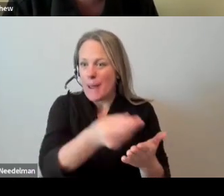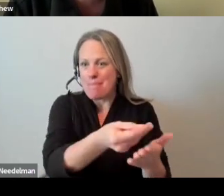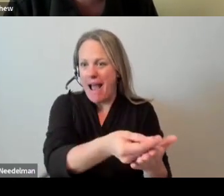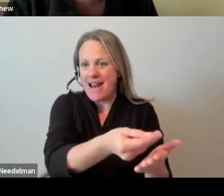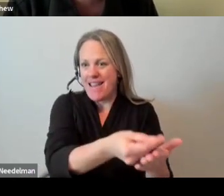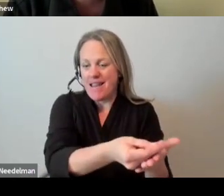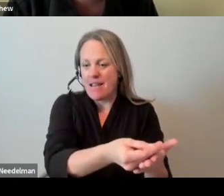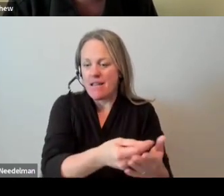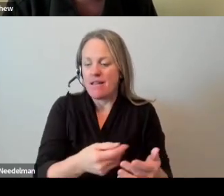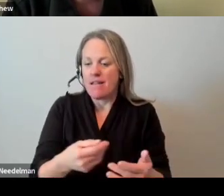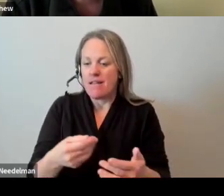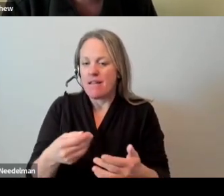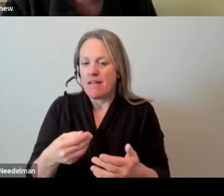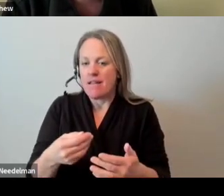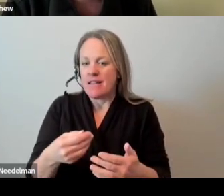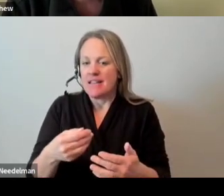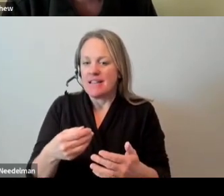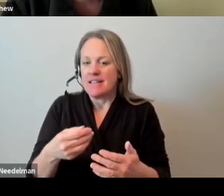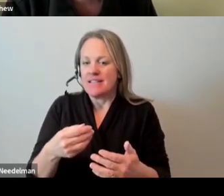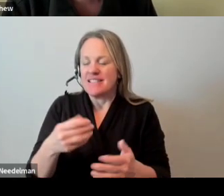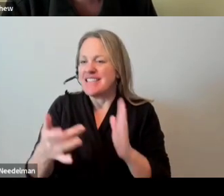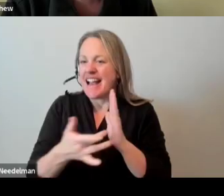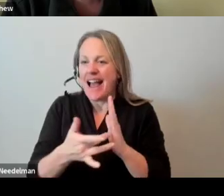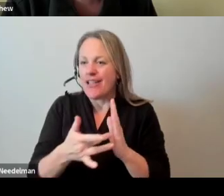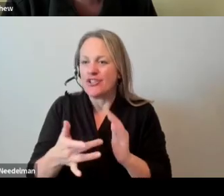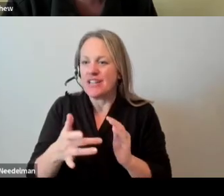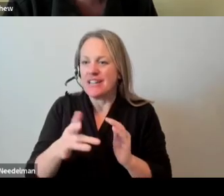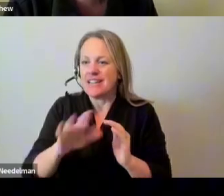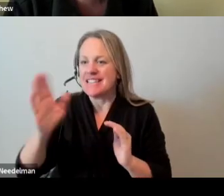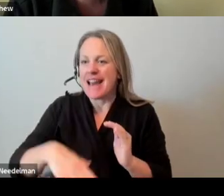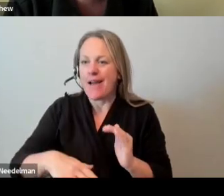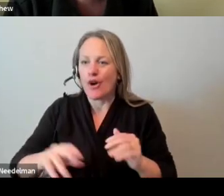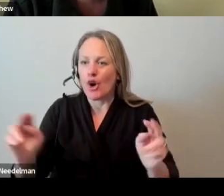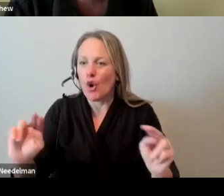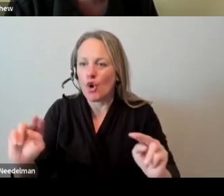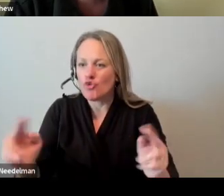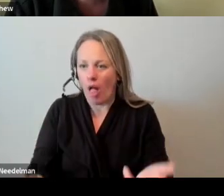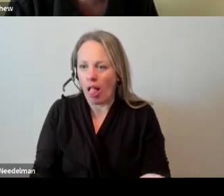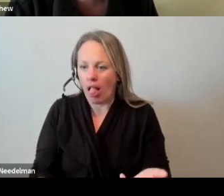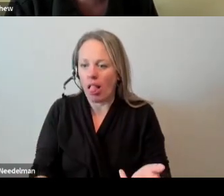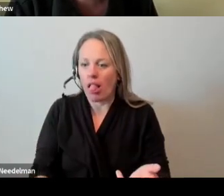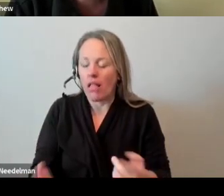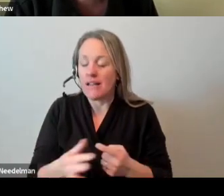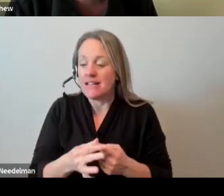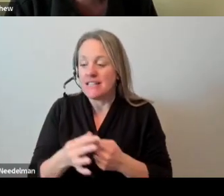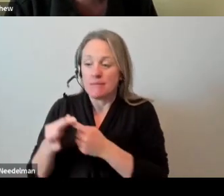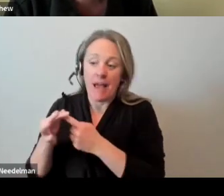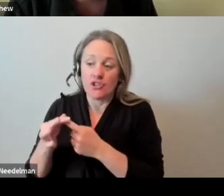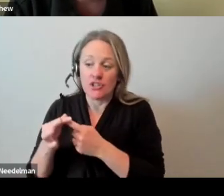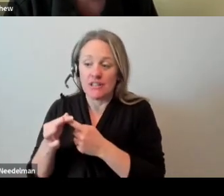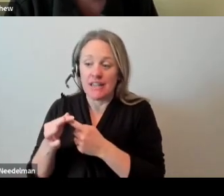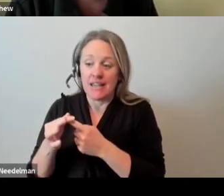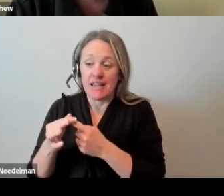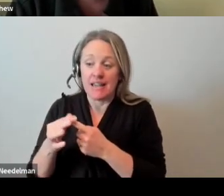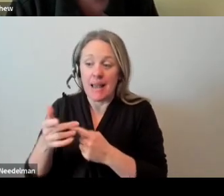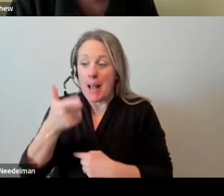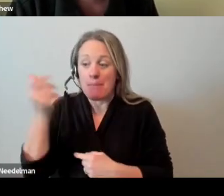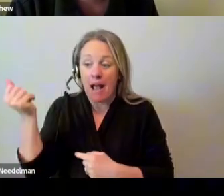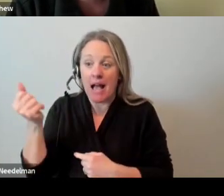neutral tools, especially when the world is so primed towards disability based bias in all of the data